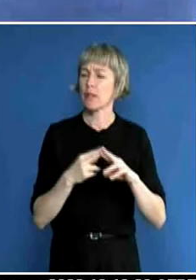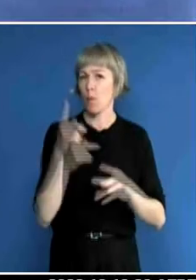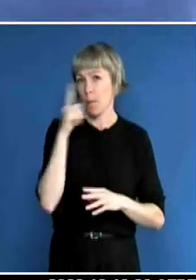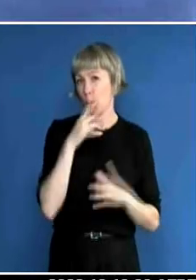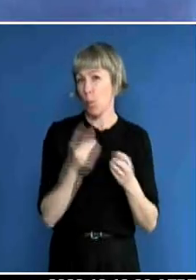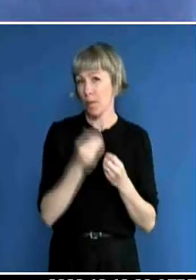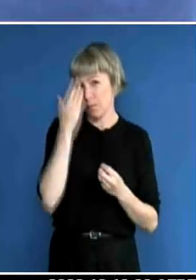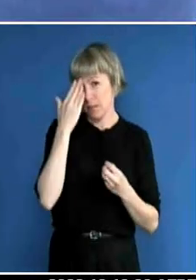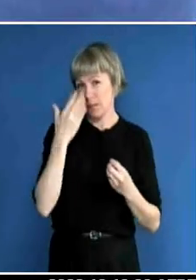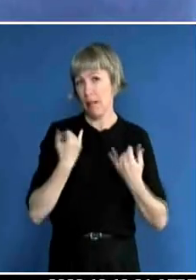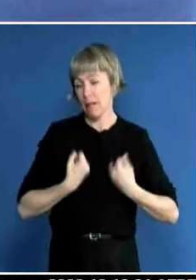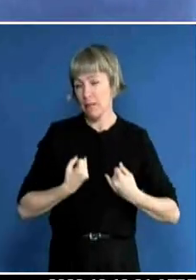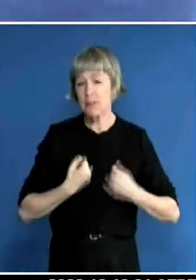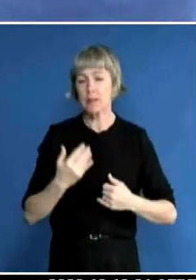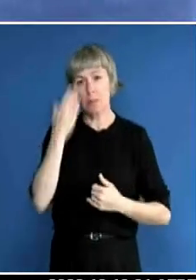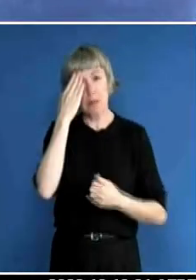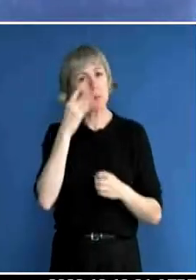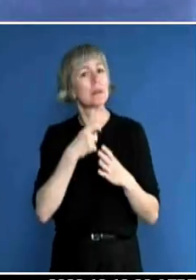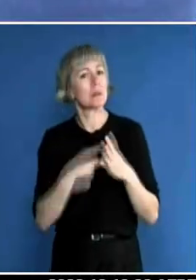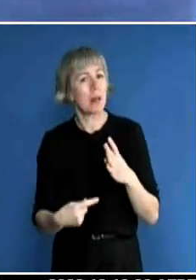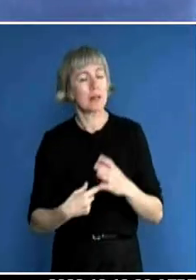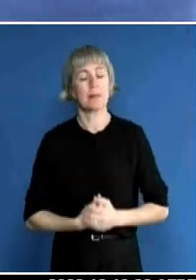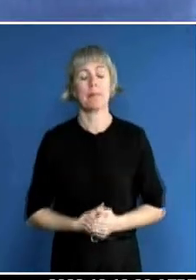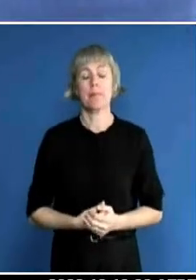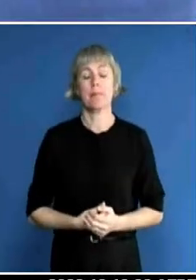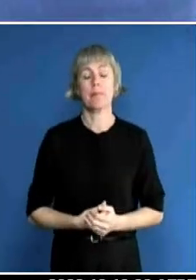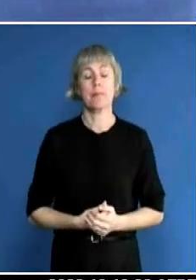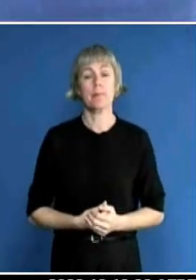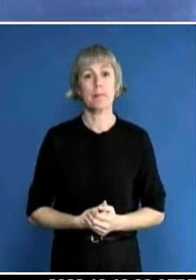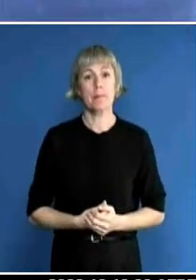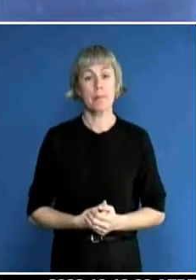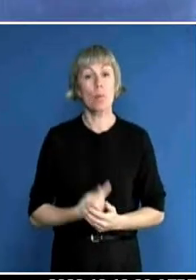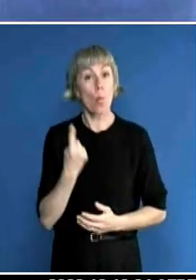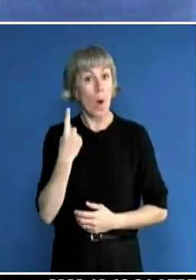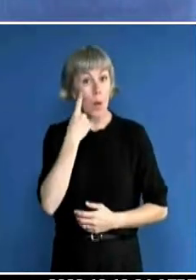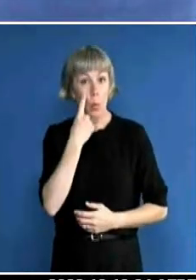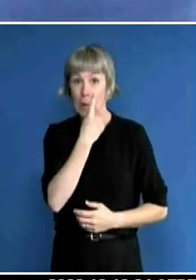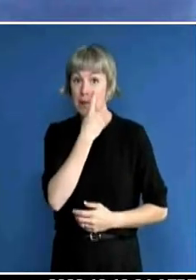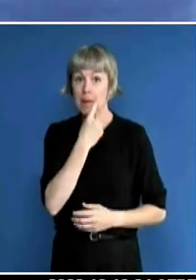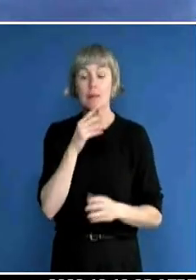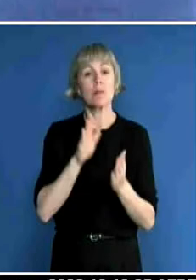He was the Policy and Project Officer at the National Ethnic Disability Alliance.